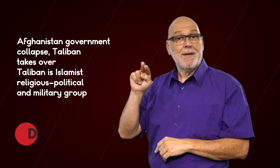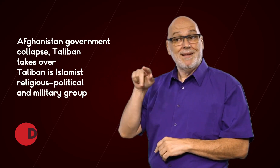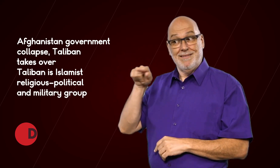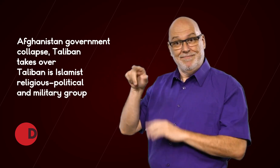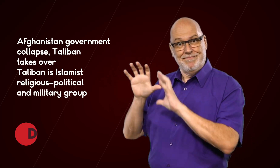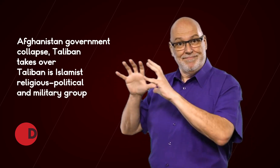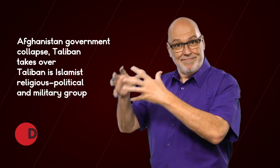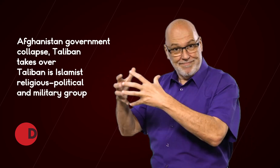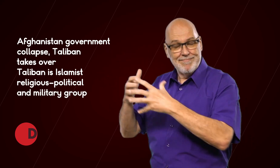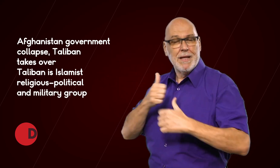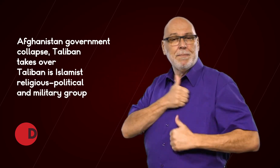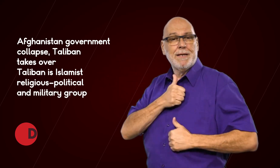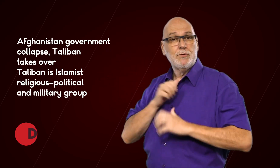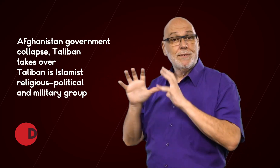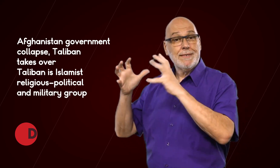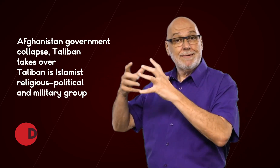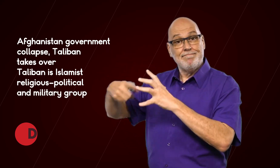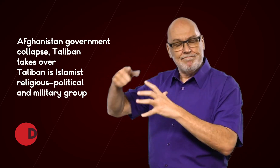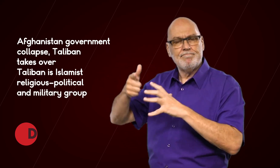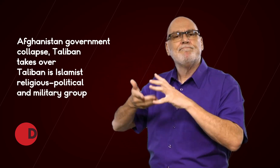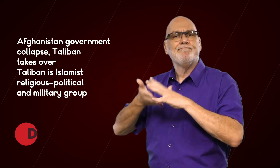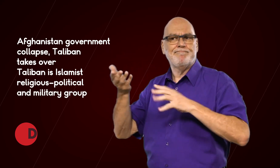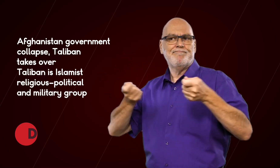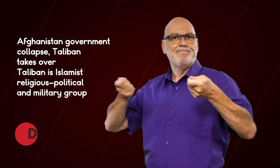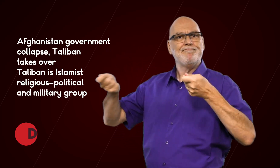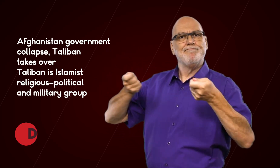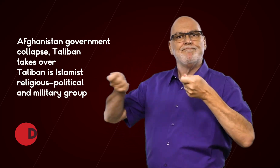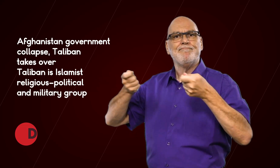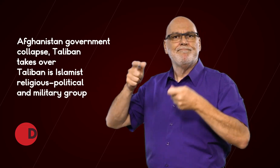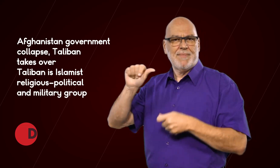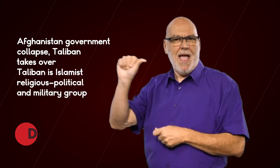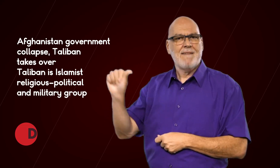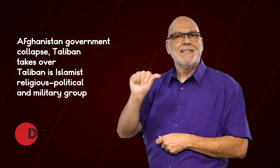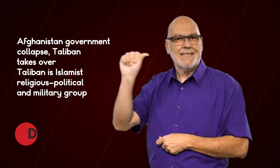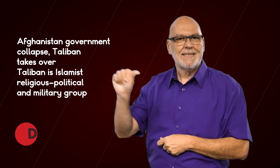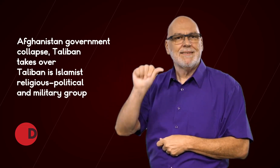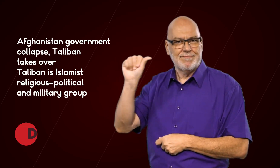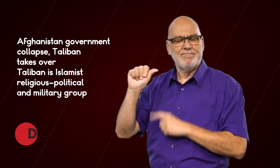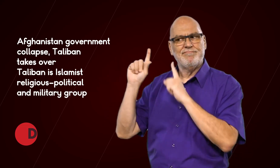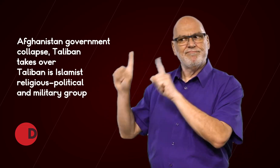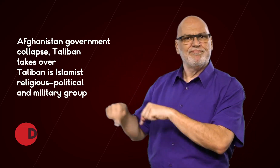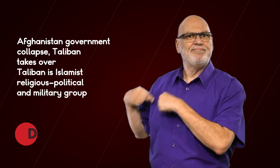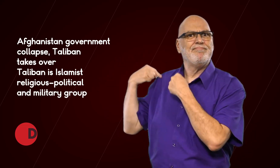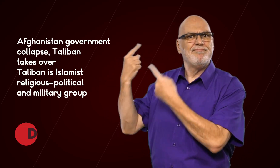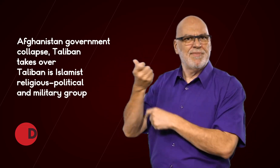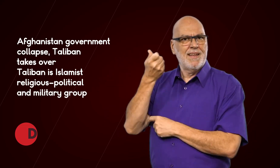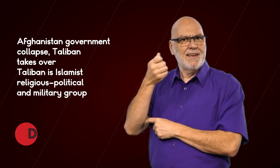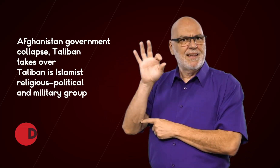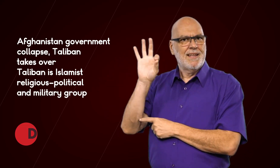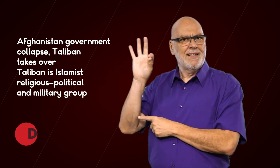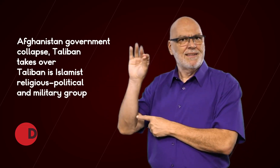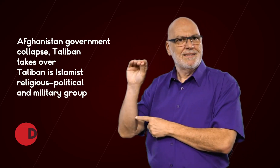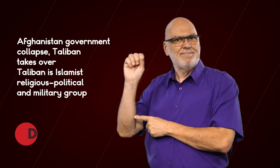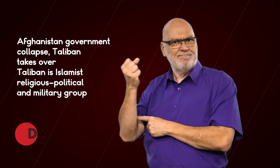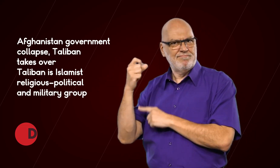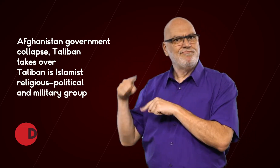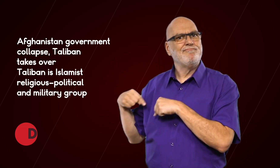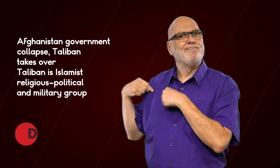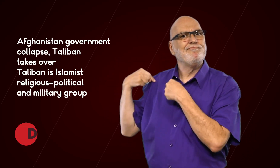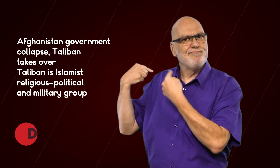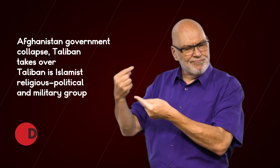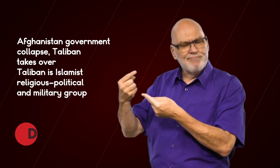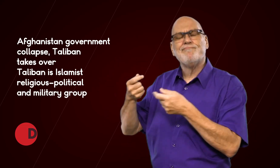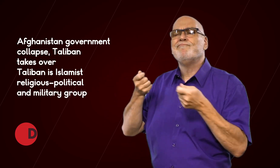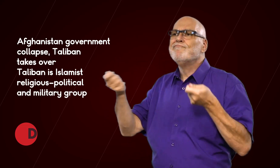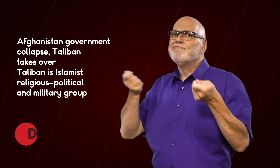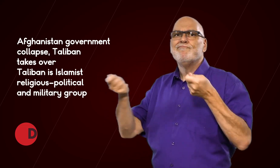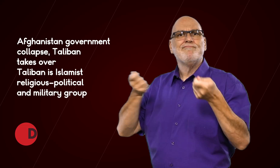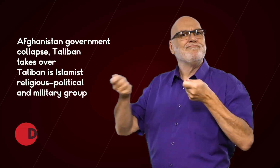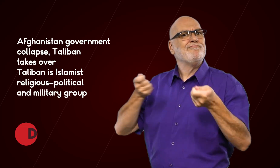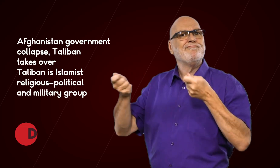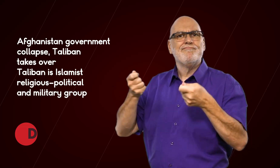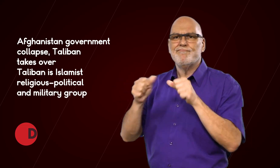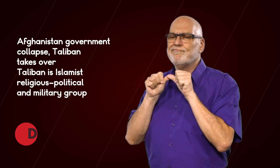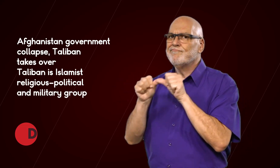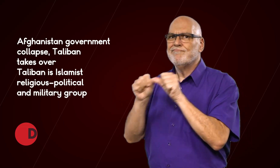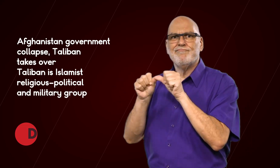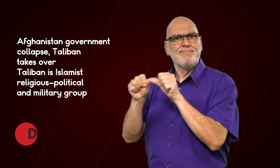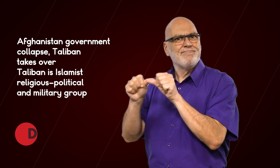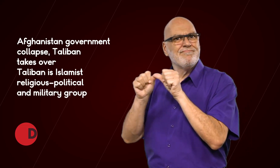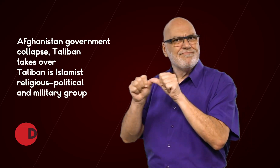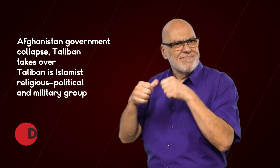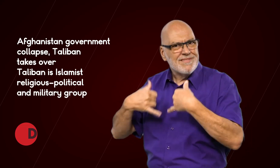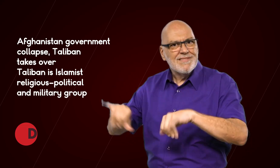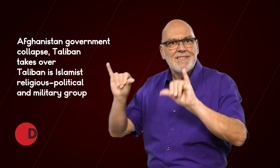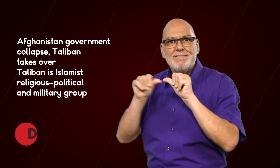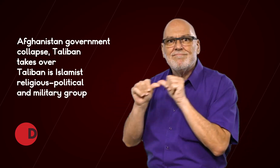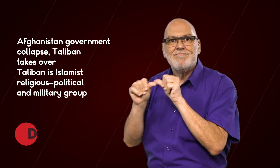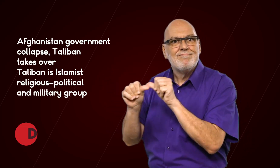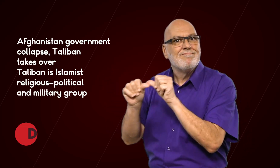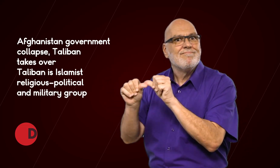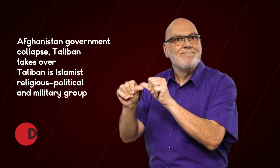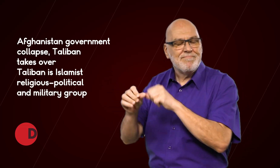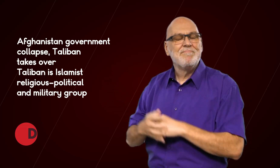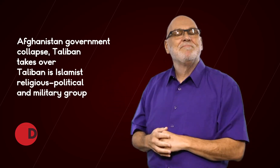militant group that ran Afghanistan in the late 1990's has again taken control.